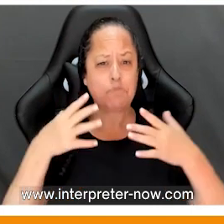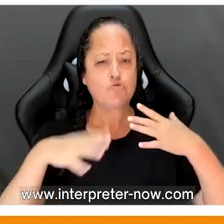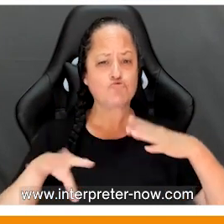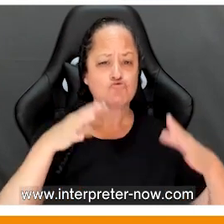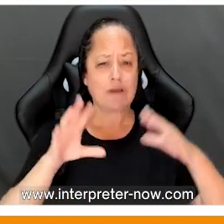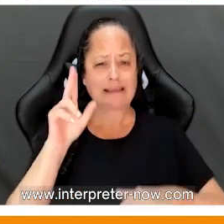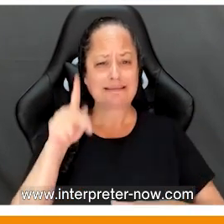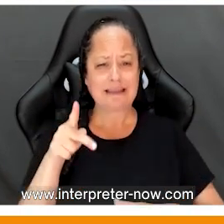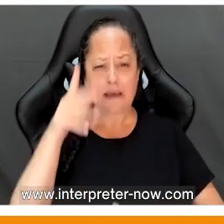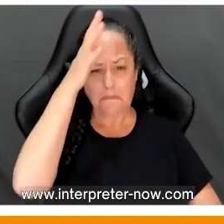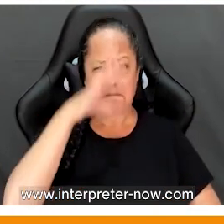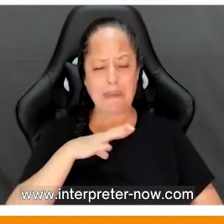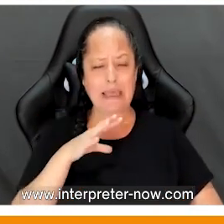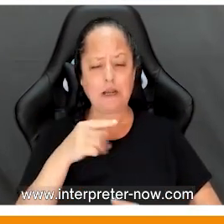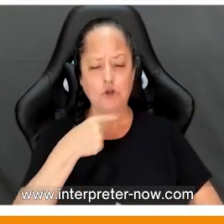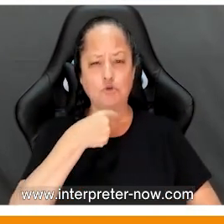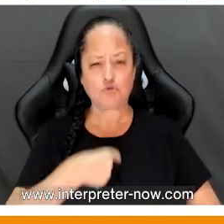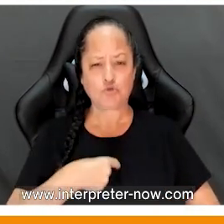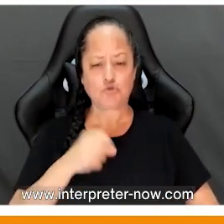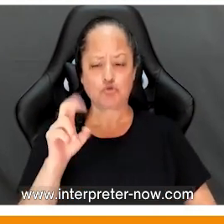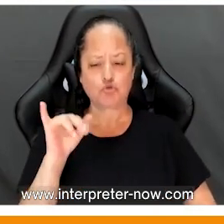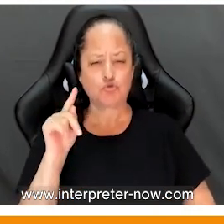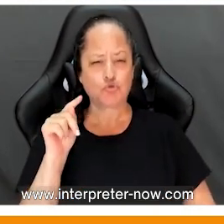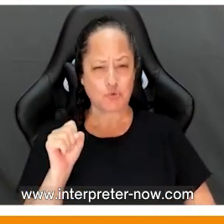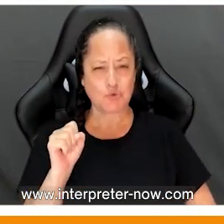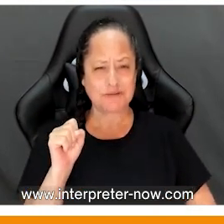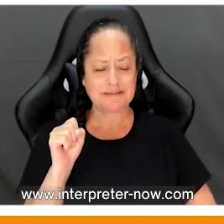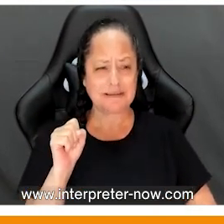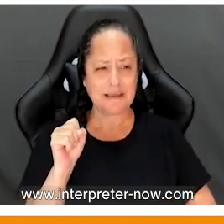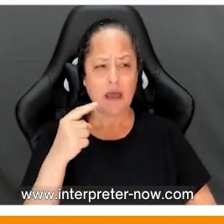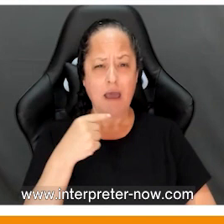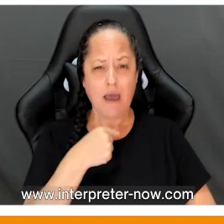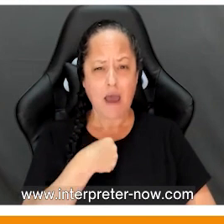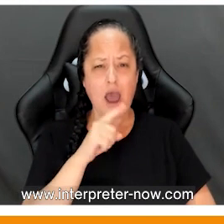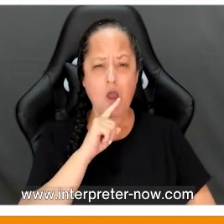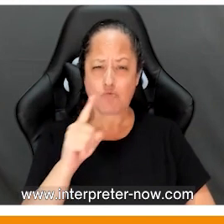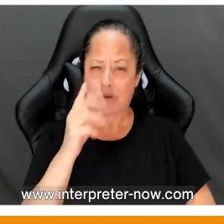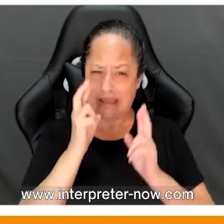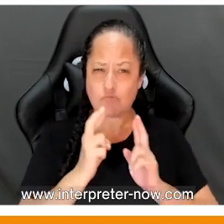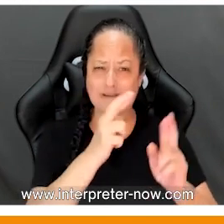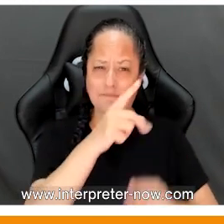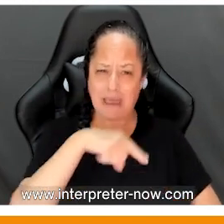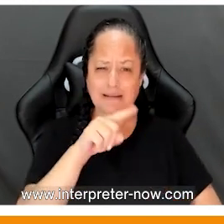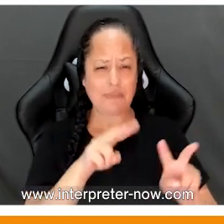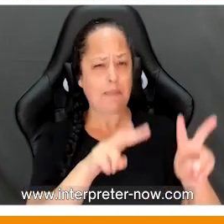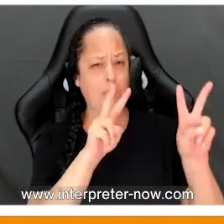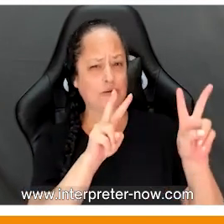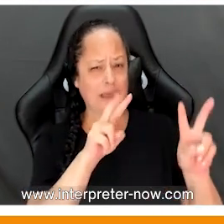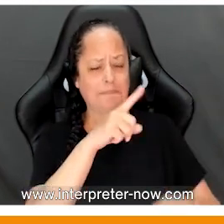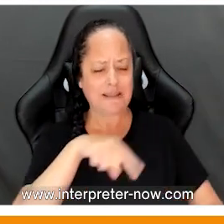people dressed up, like men in suits, for example, I think I just really respected them, I looked up to them.